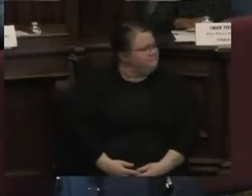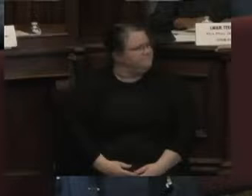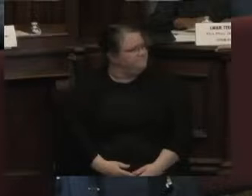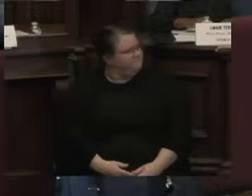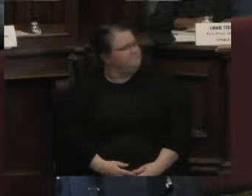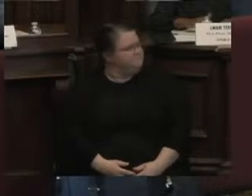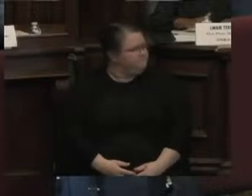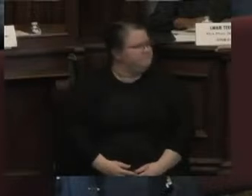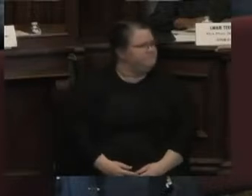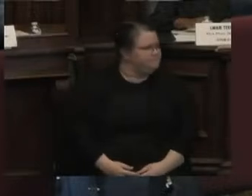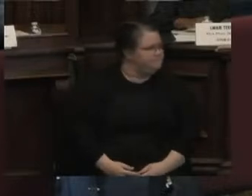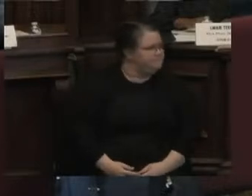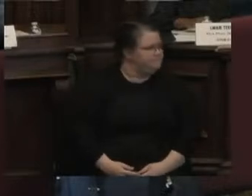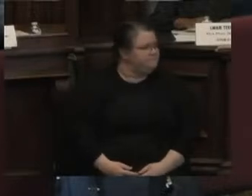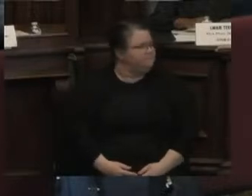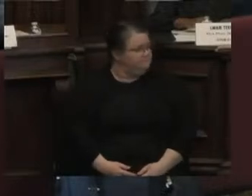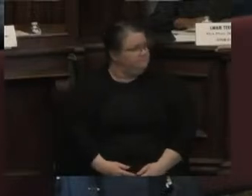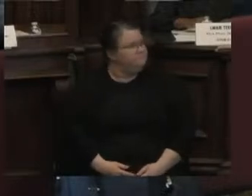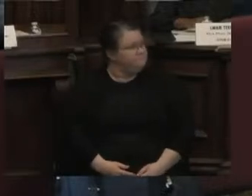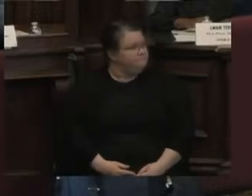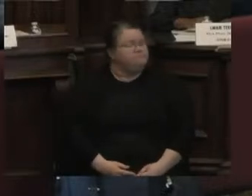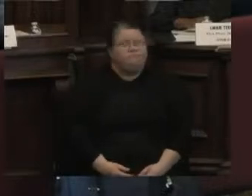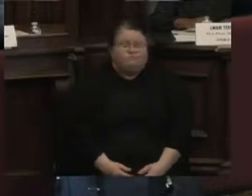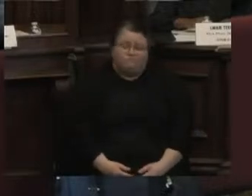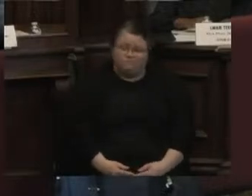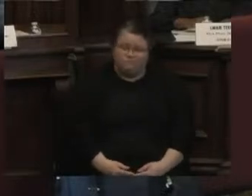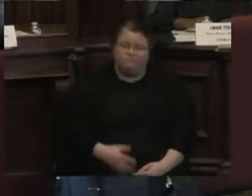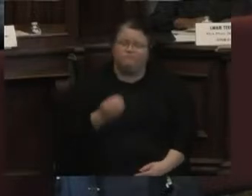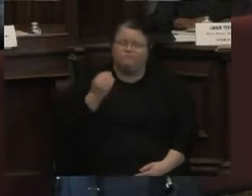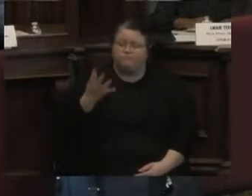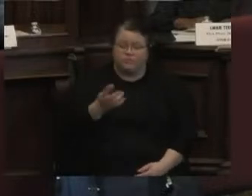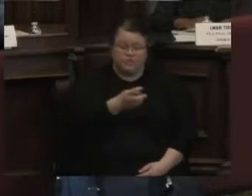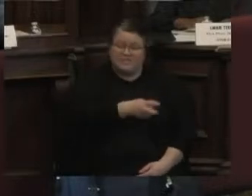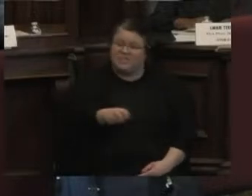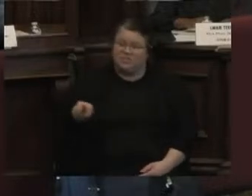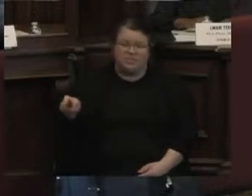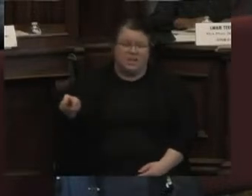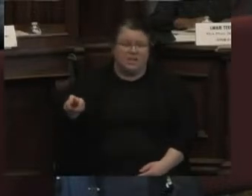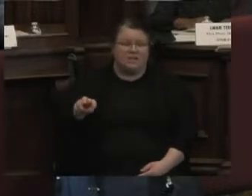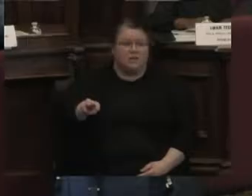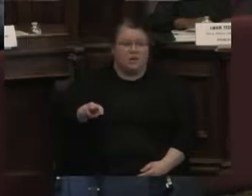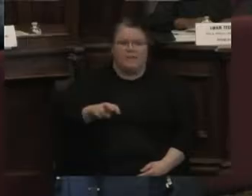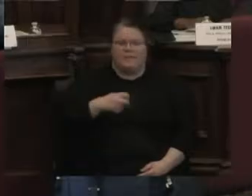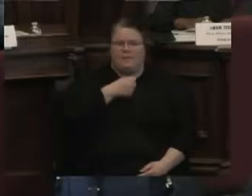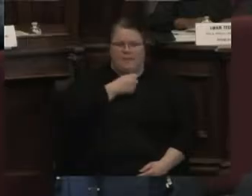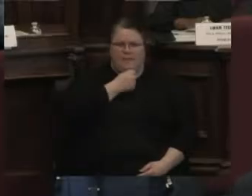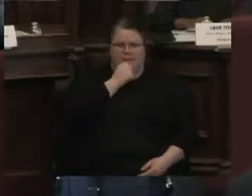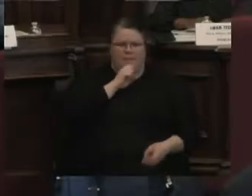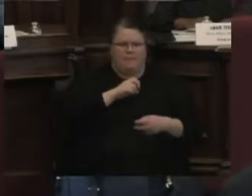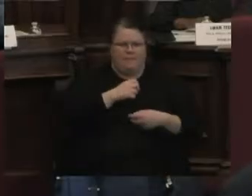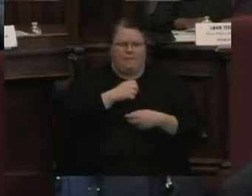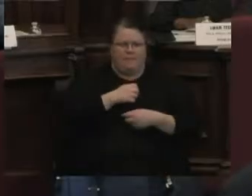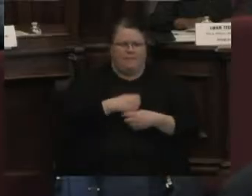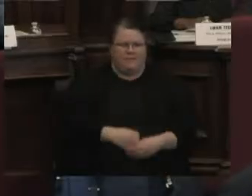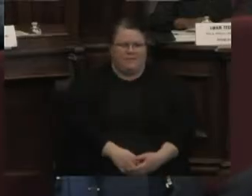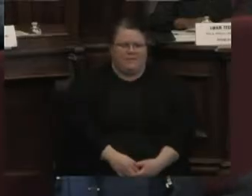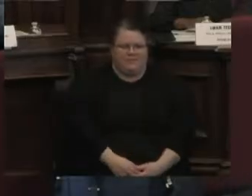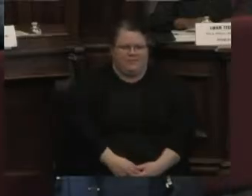at the police accountability.